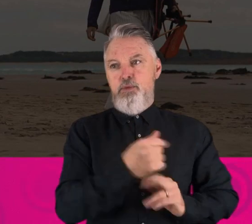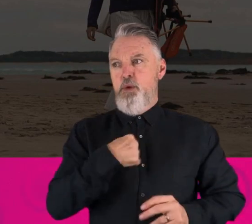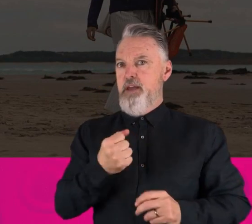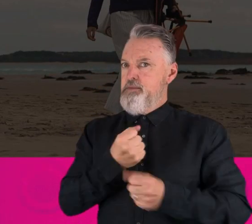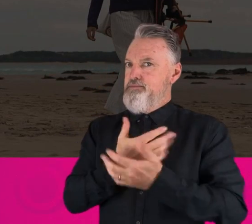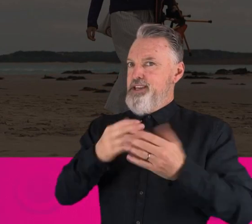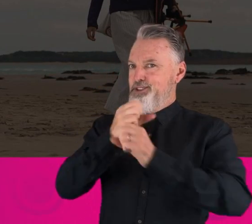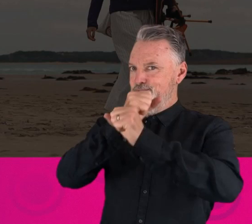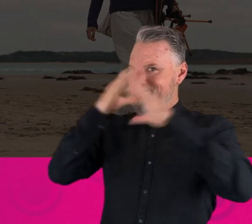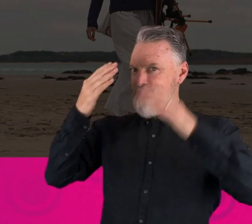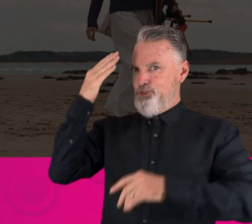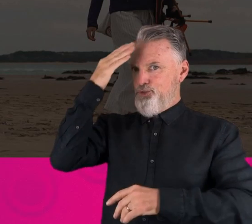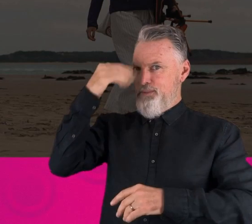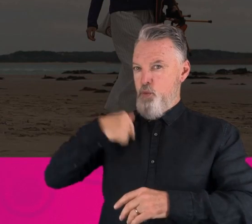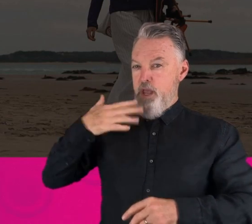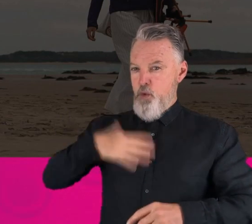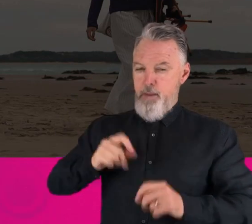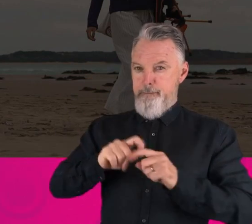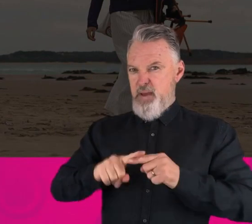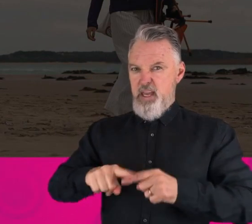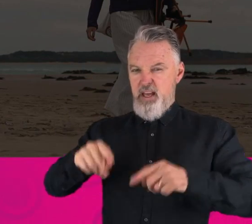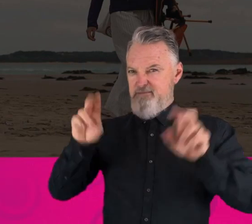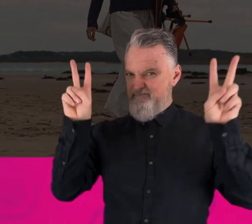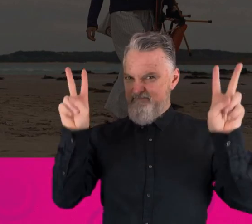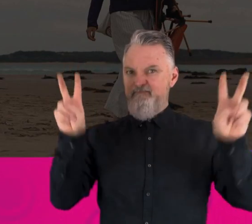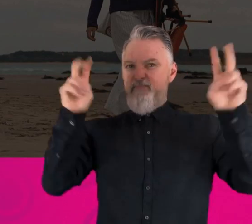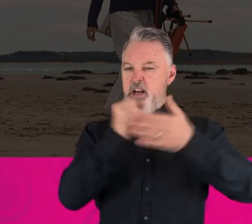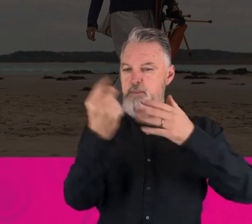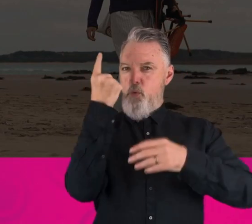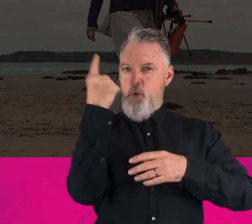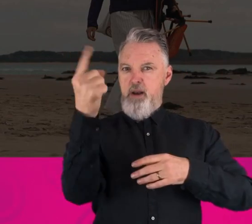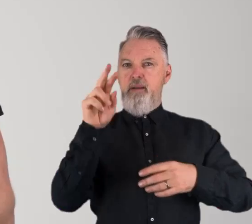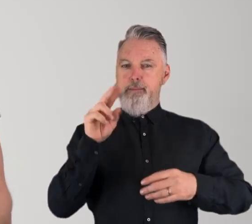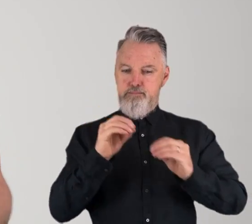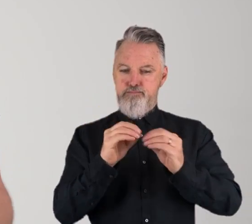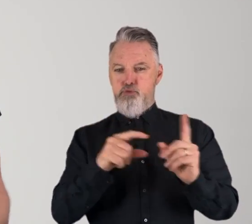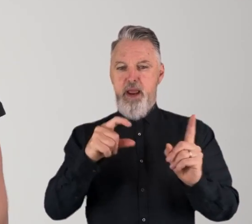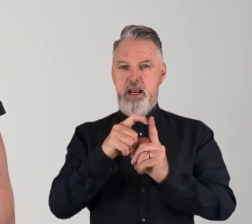And that is to become THE global outdoor brand for all abilities. So we need your help.